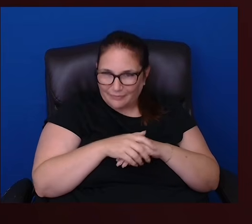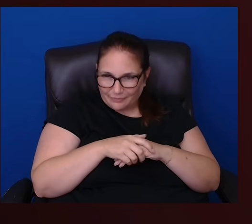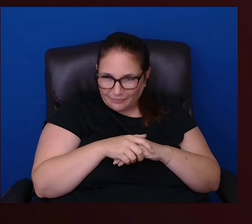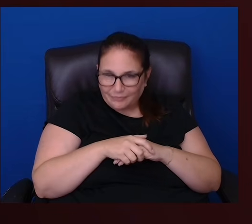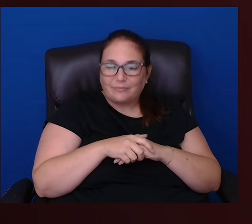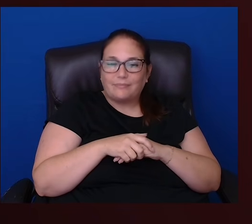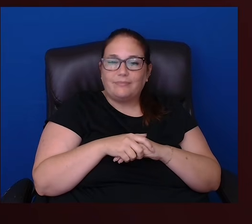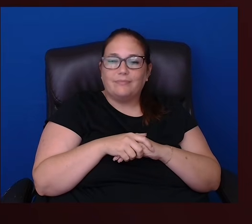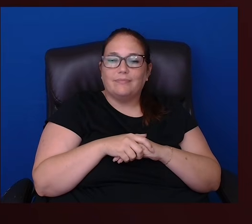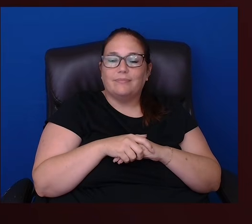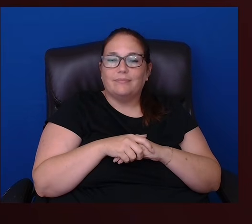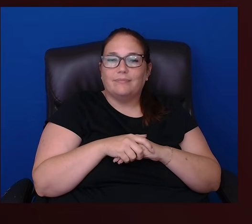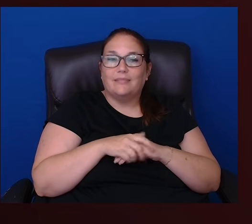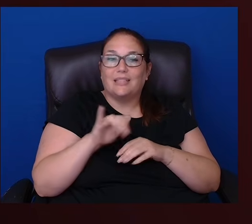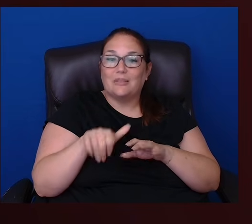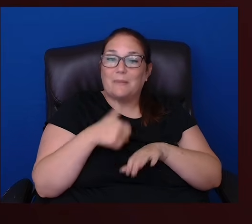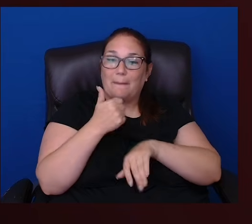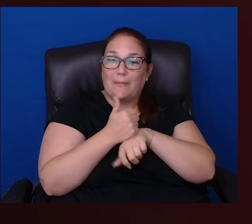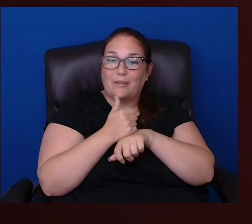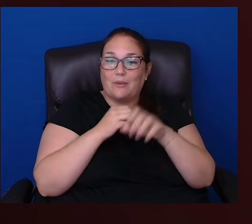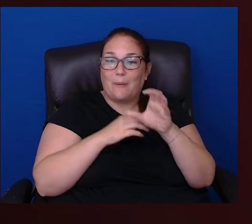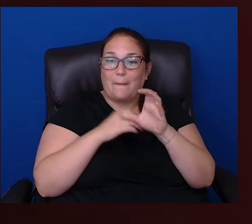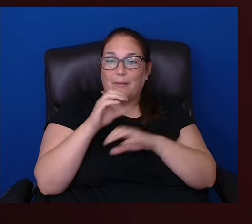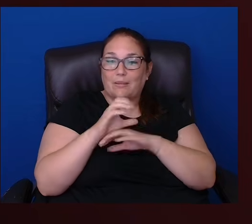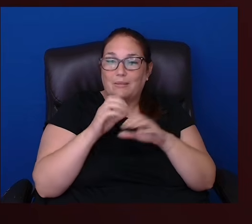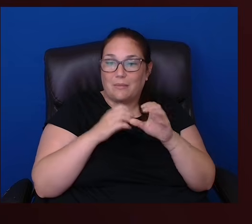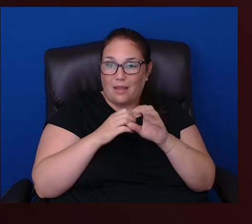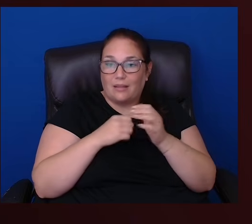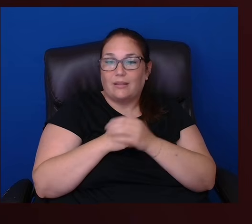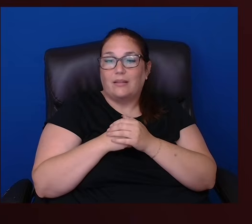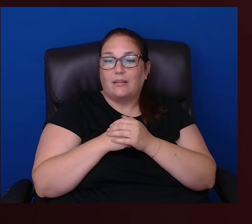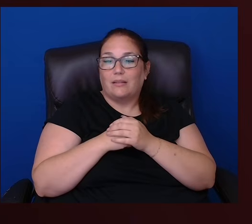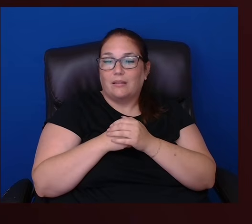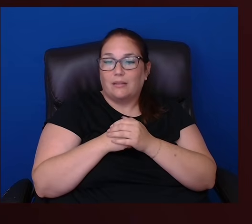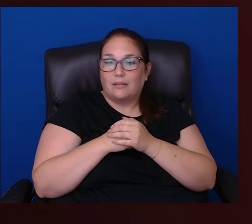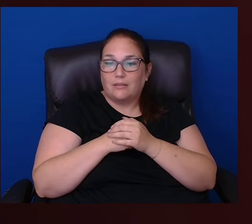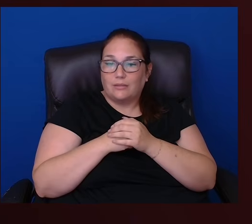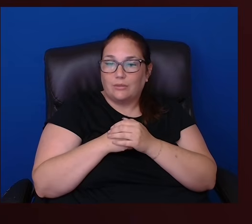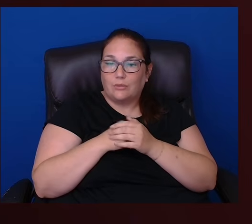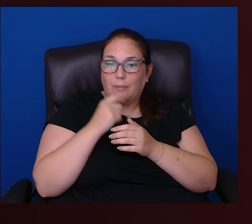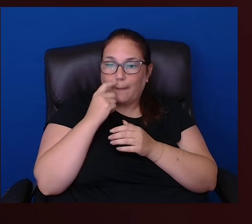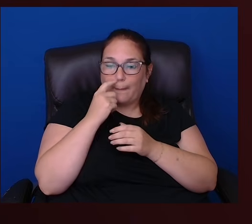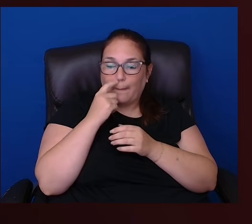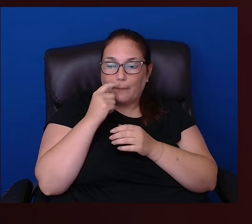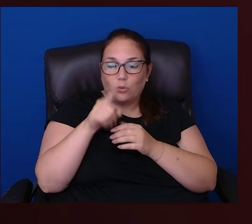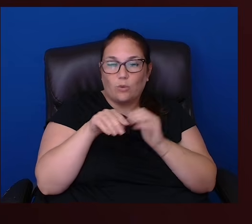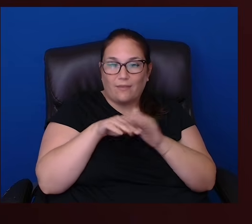based on our building block primitives, and you have access to those through a variety of ways.